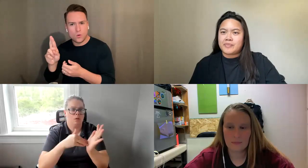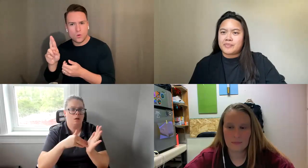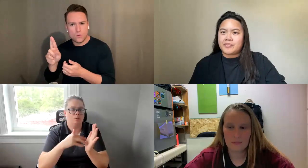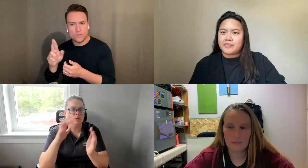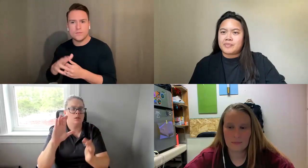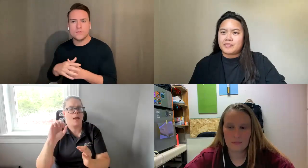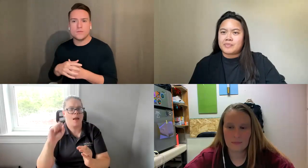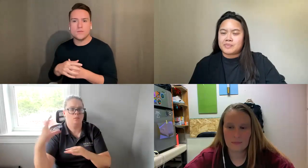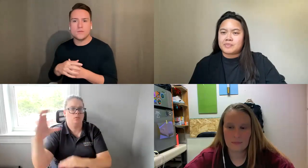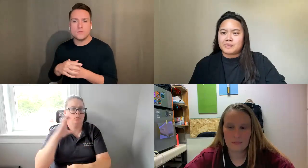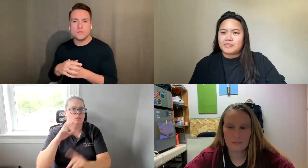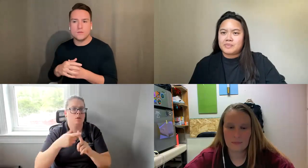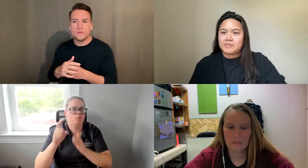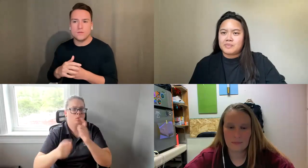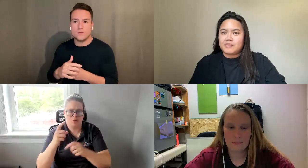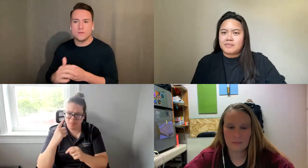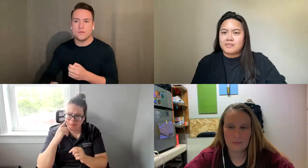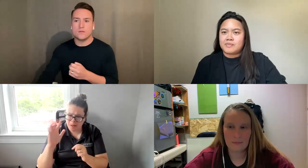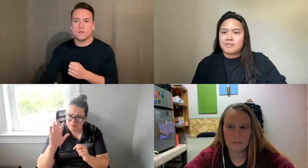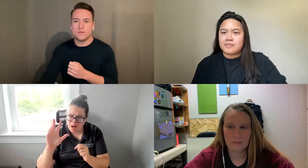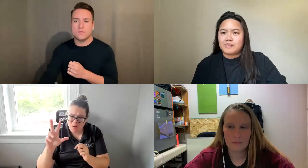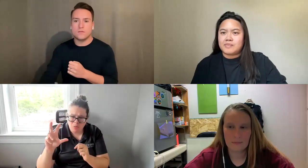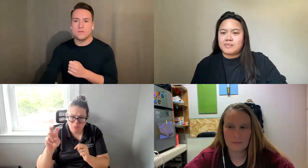We were able to get cash donations.